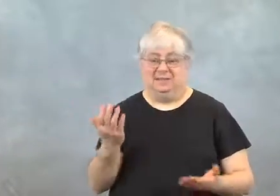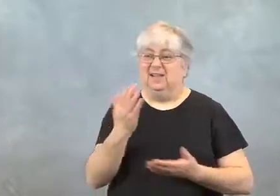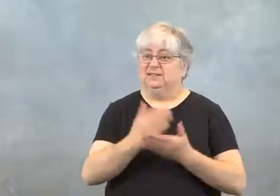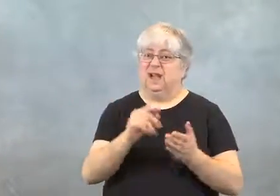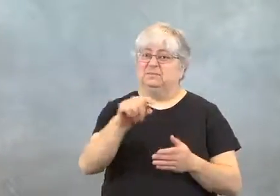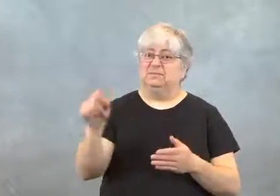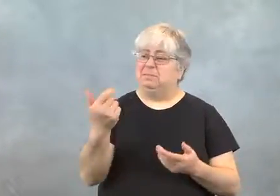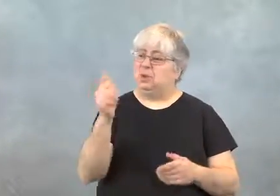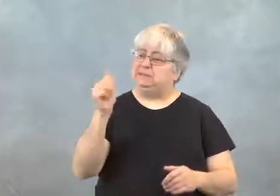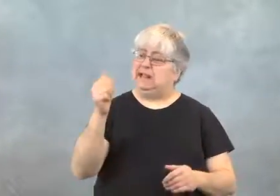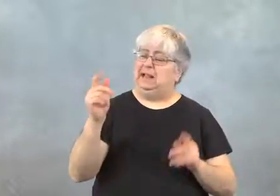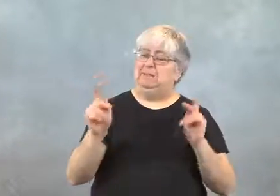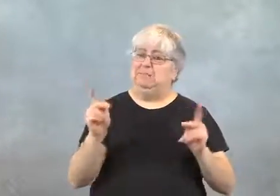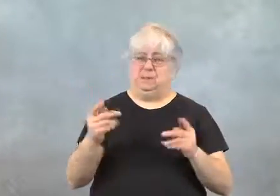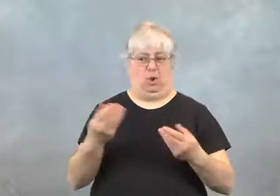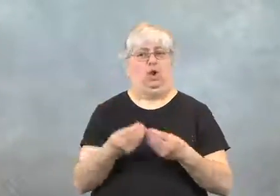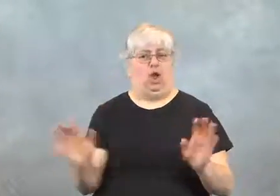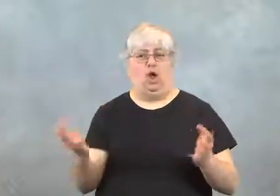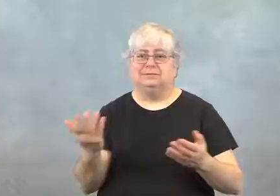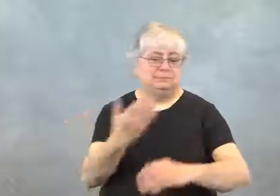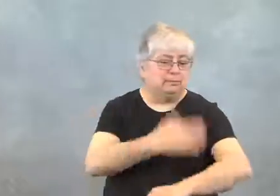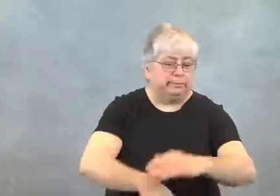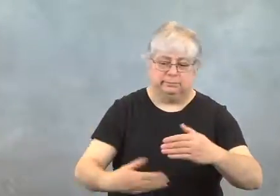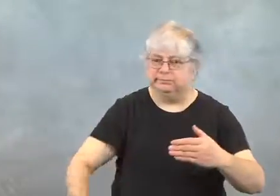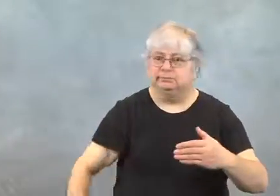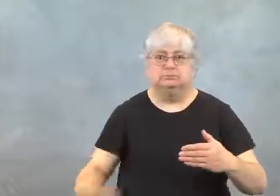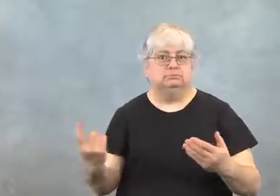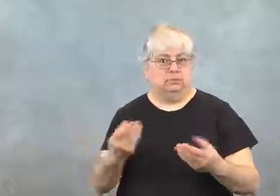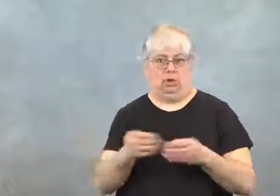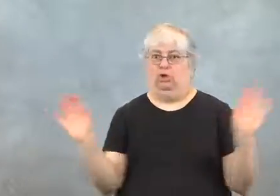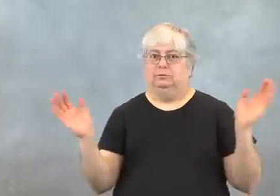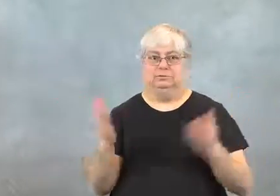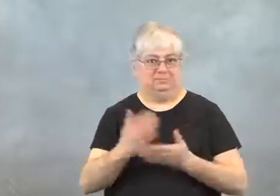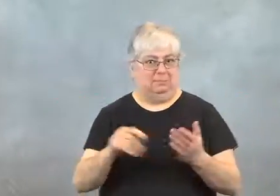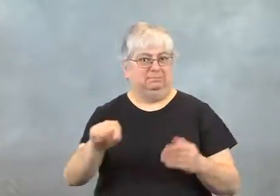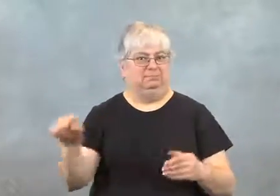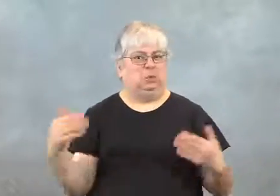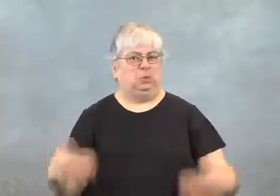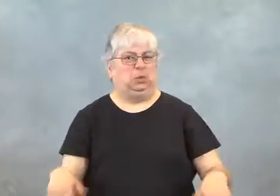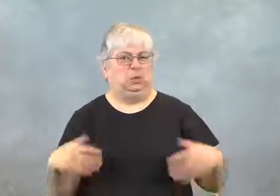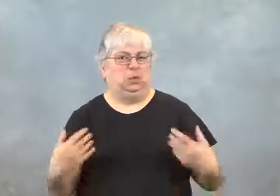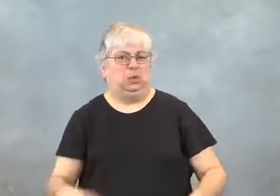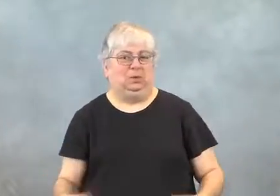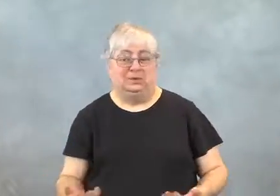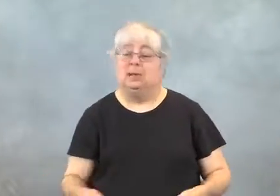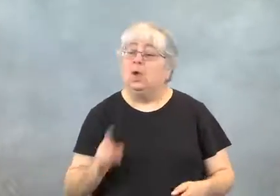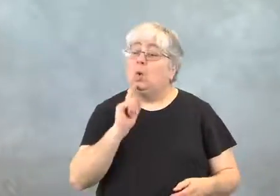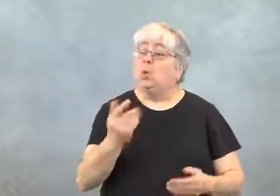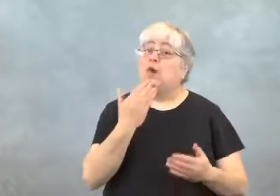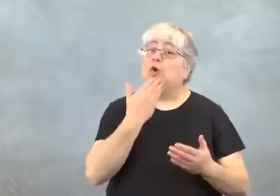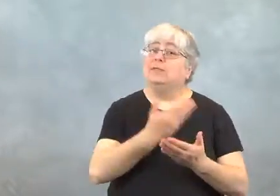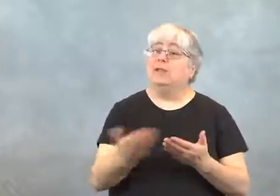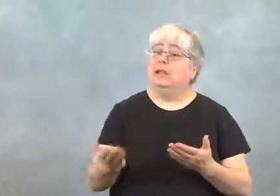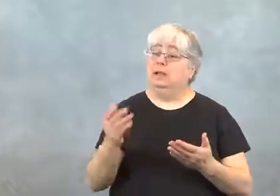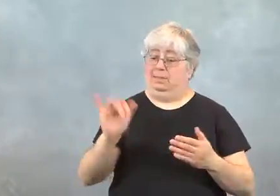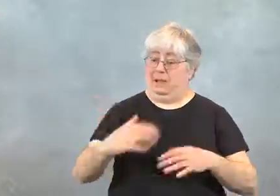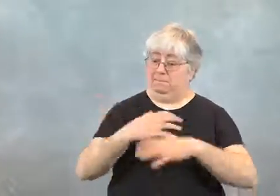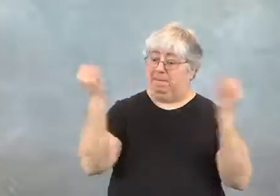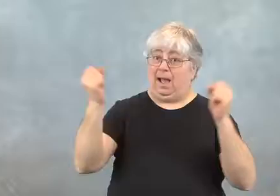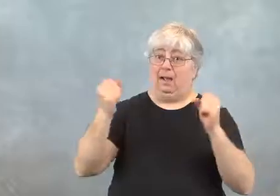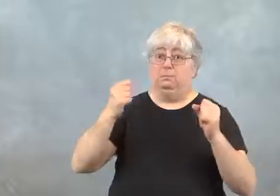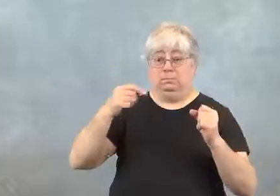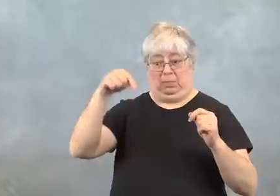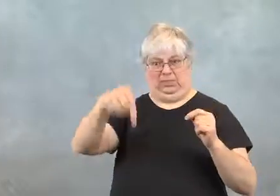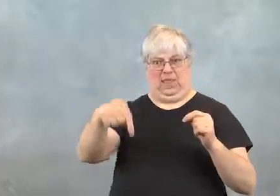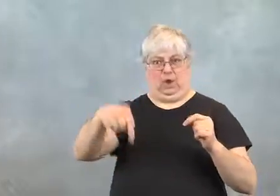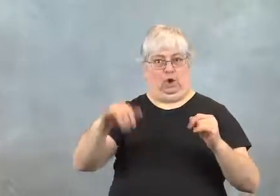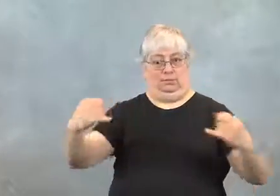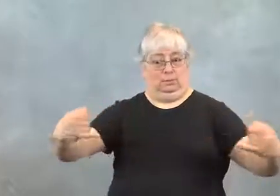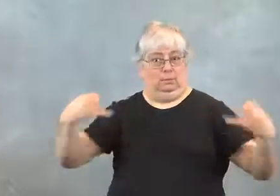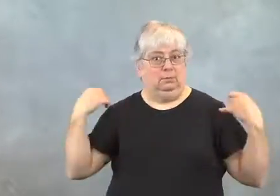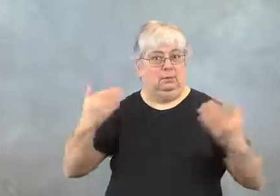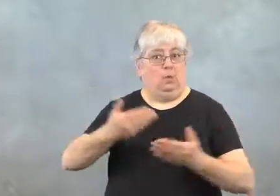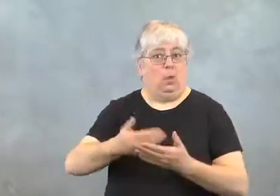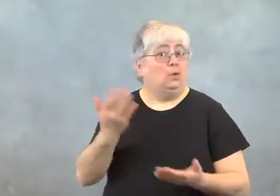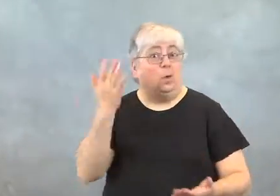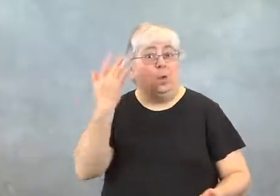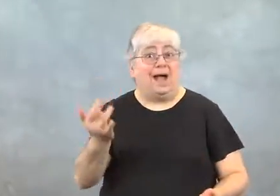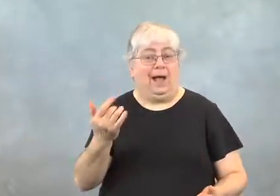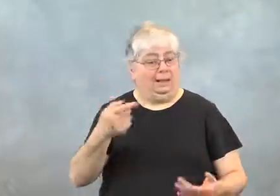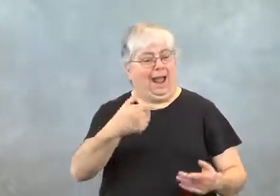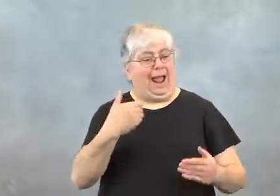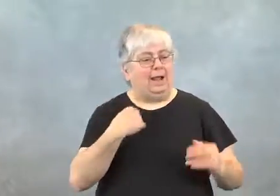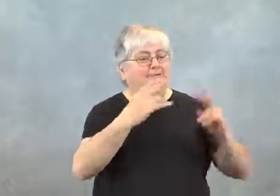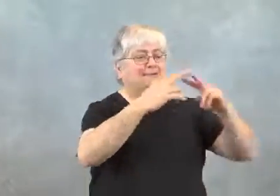About 10 people lost limbs.